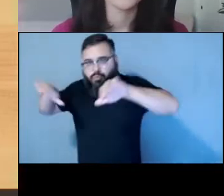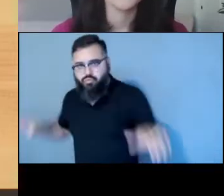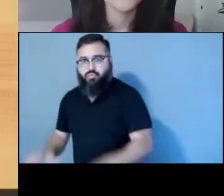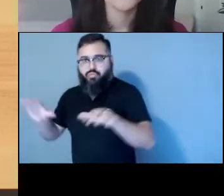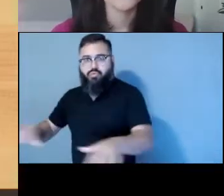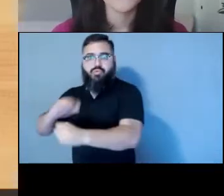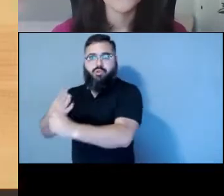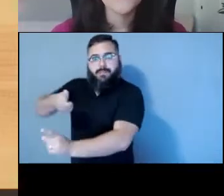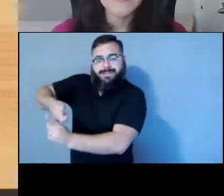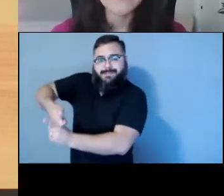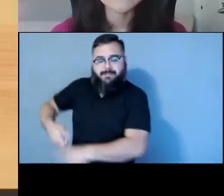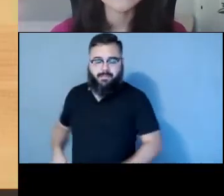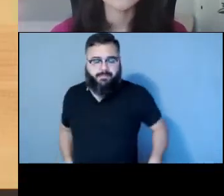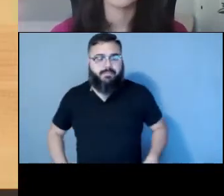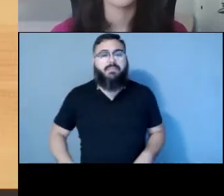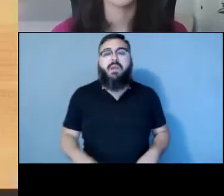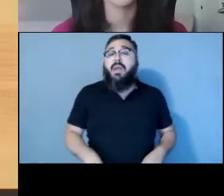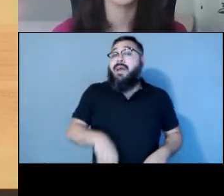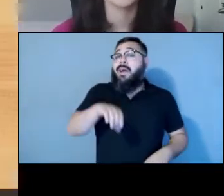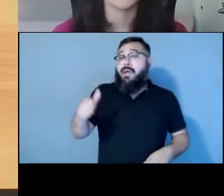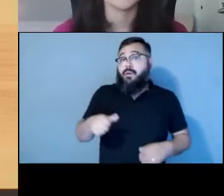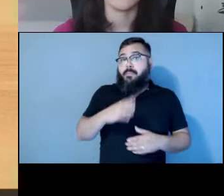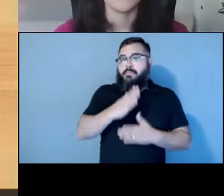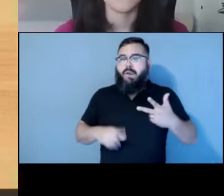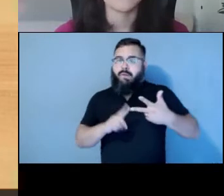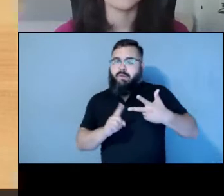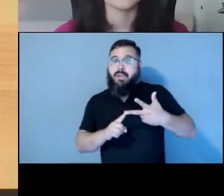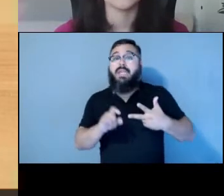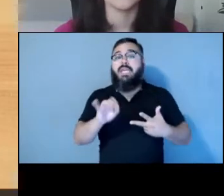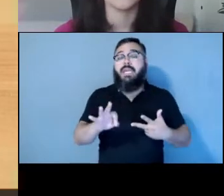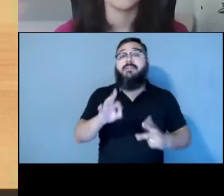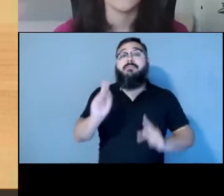There's another, another piece is that if you're regarded as somebody having a disability,